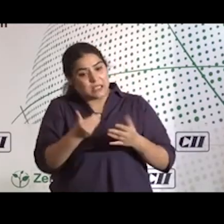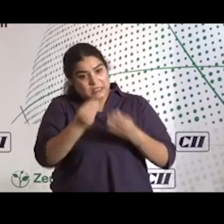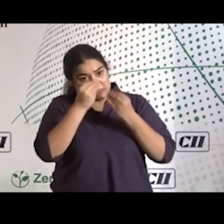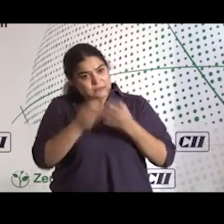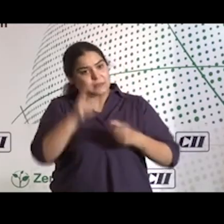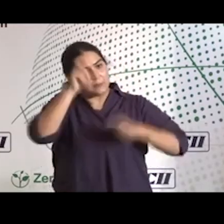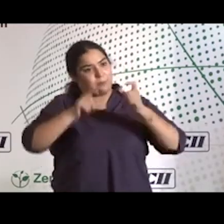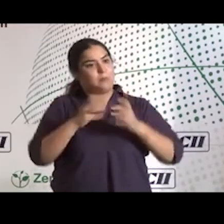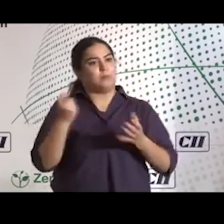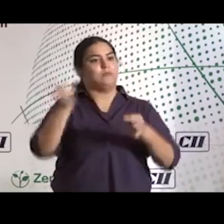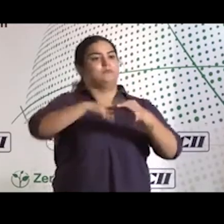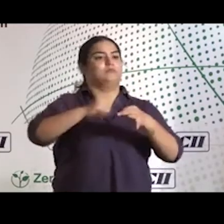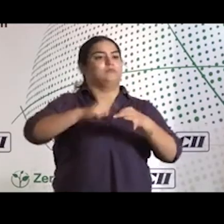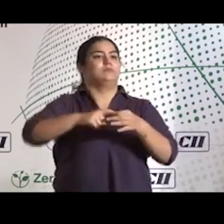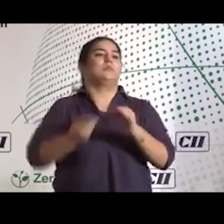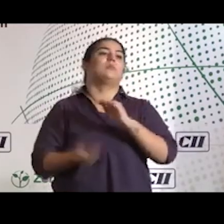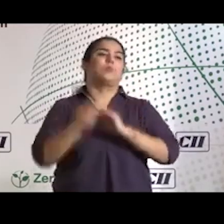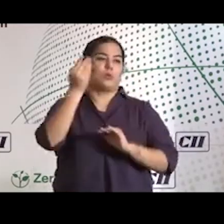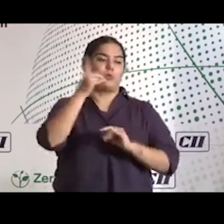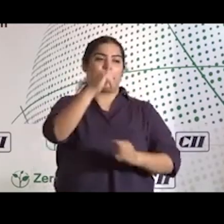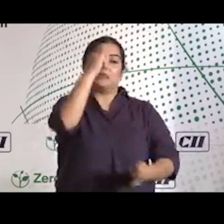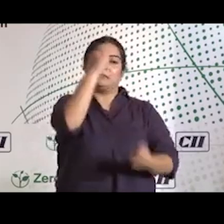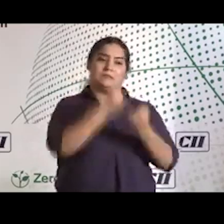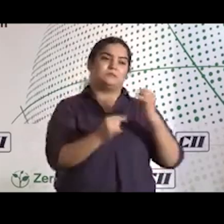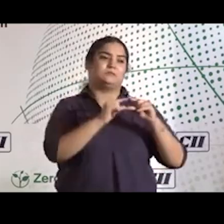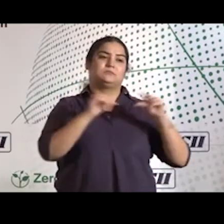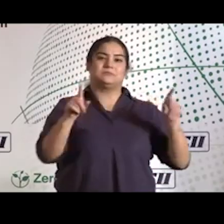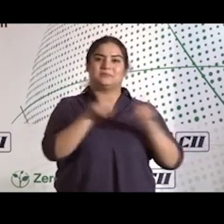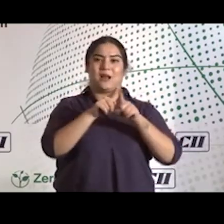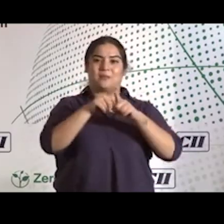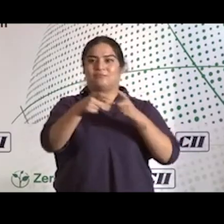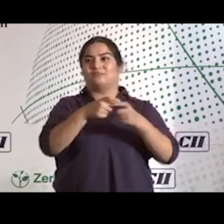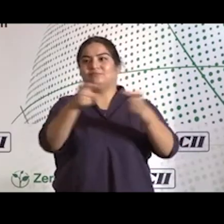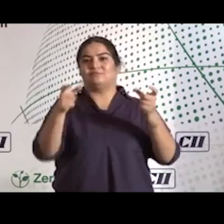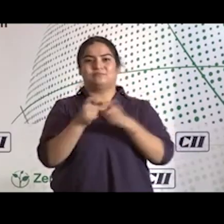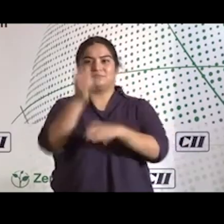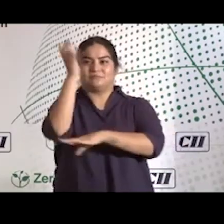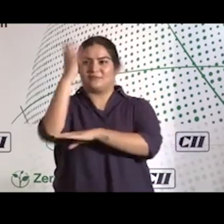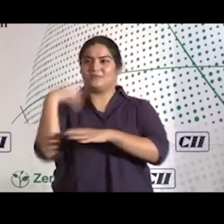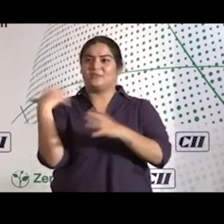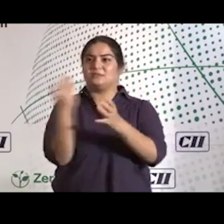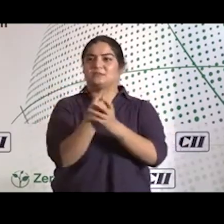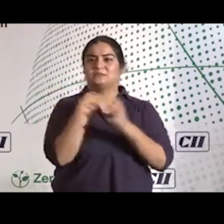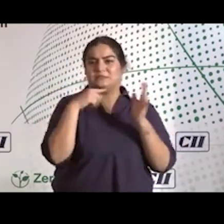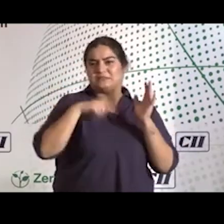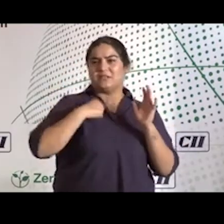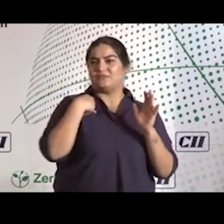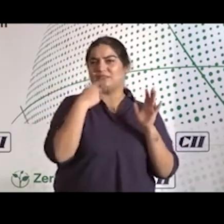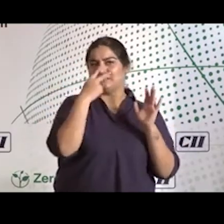And just last sentence, basically in this globalization, I think many times this idea that